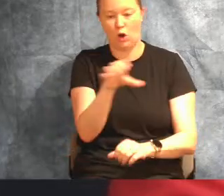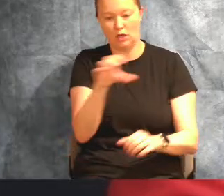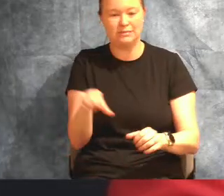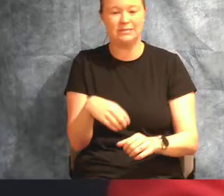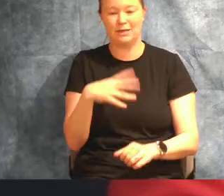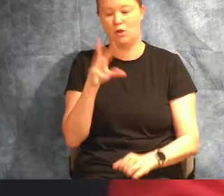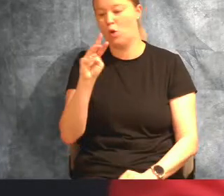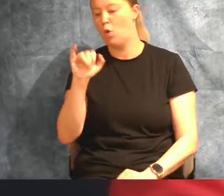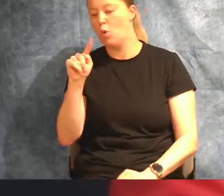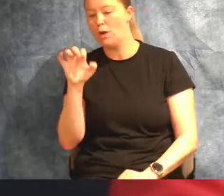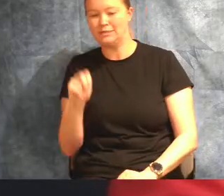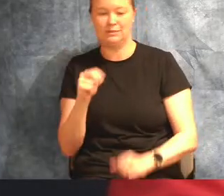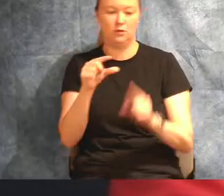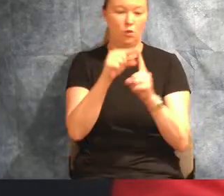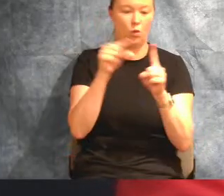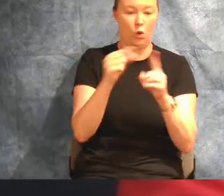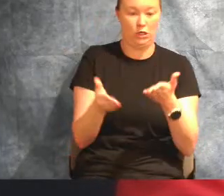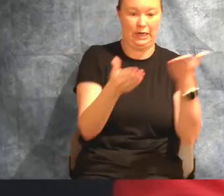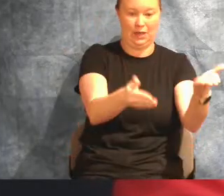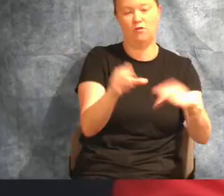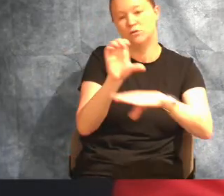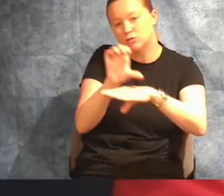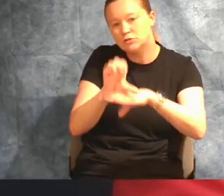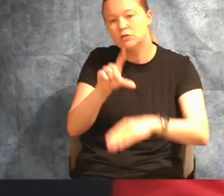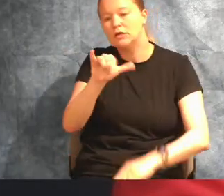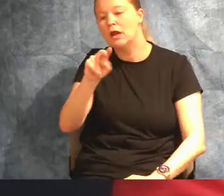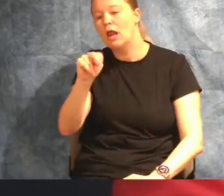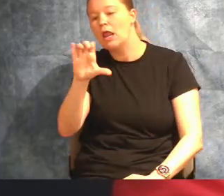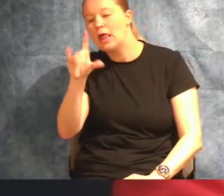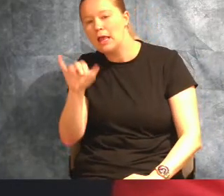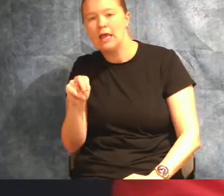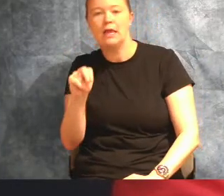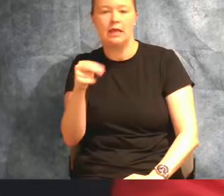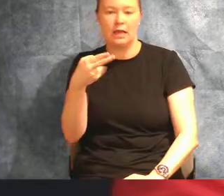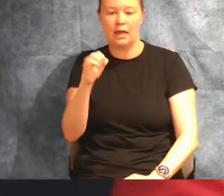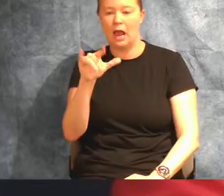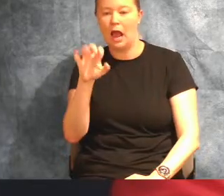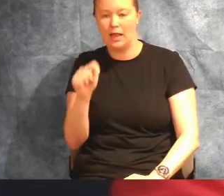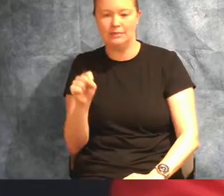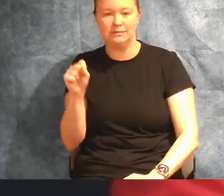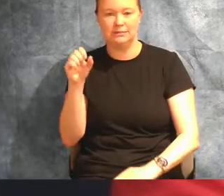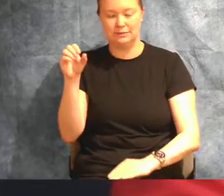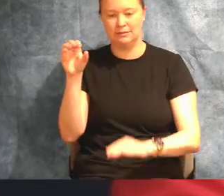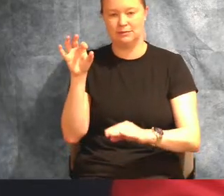Word of Deliverance Church, Lincoln Heights Missionary Baptist Church, and